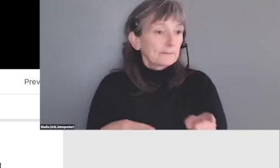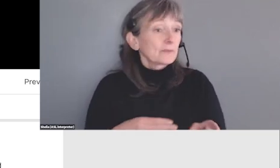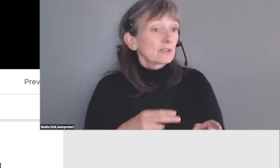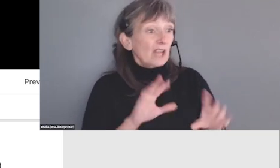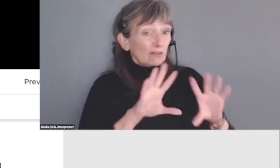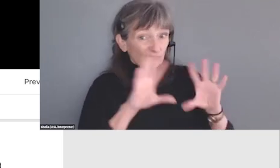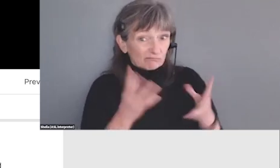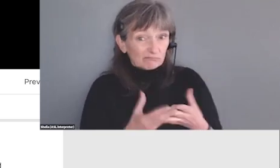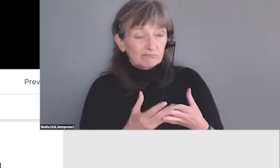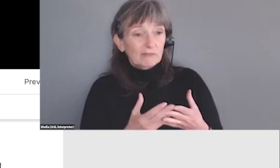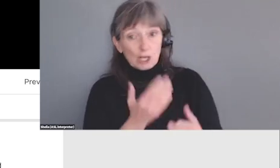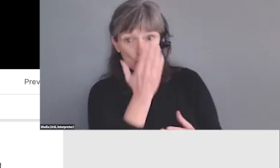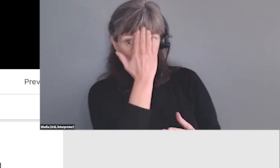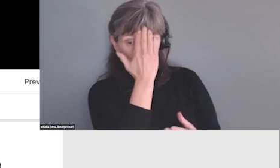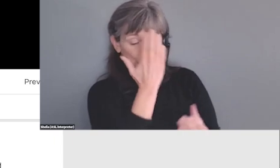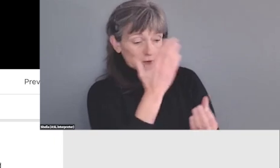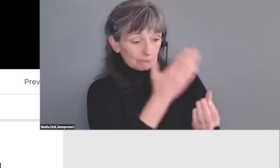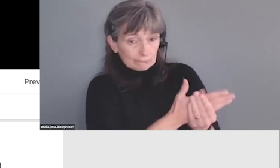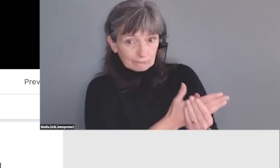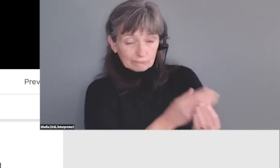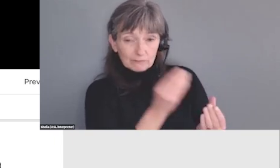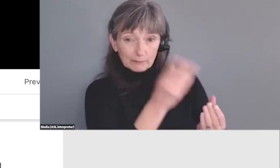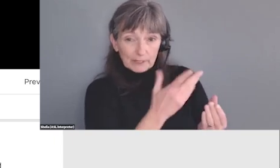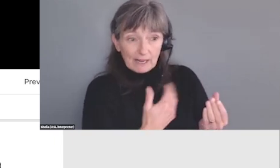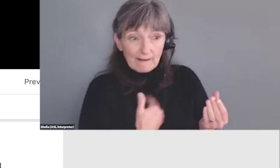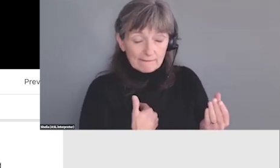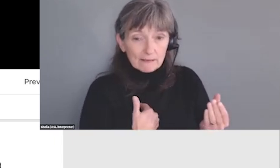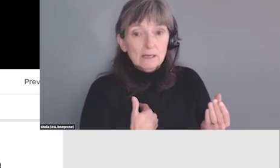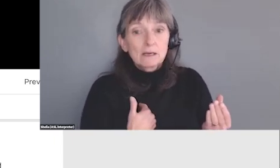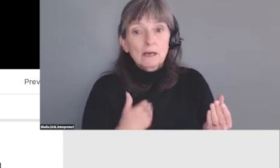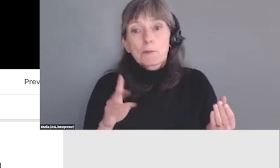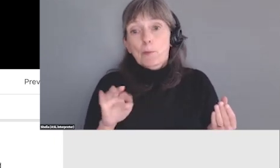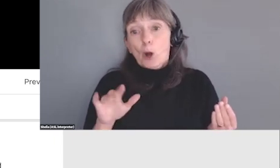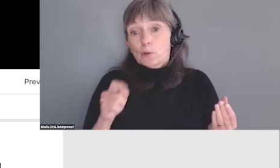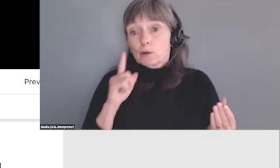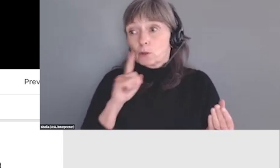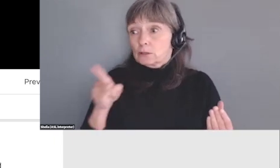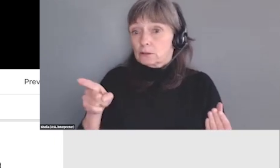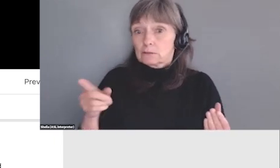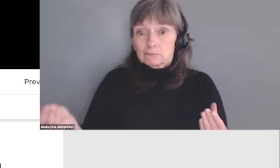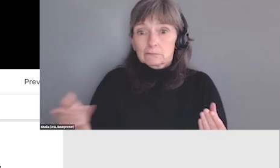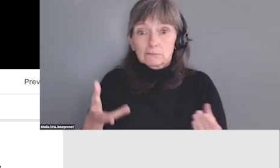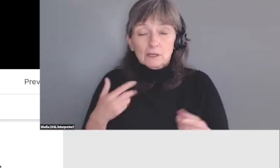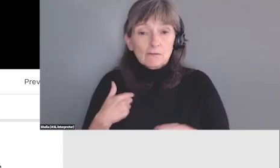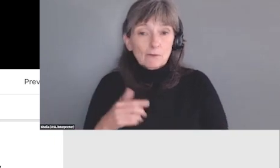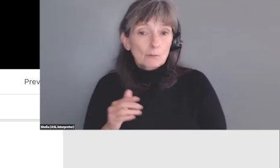into more detail for the specific use cases for the Book Sprints organisation. Before I